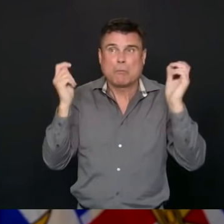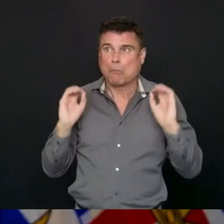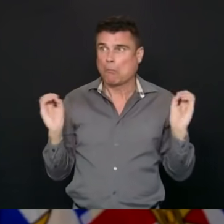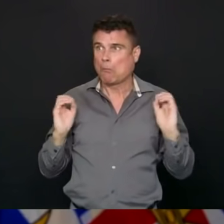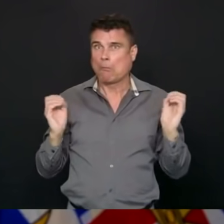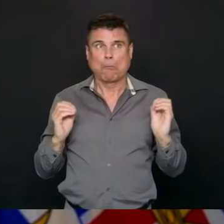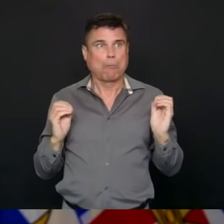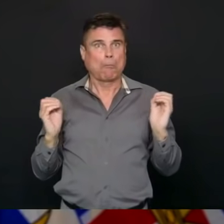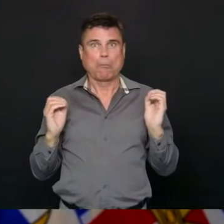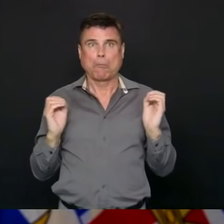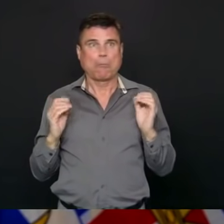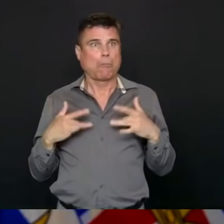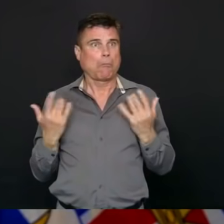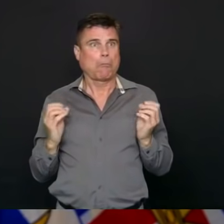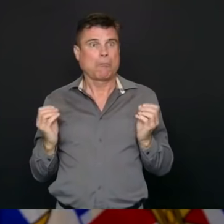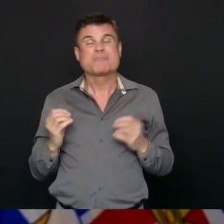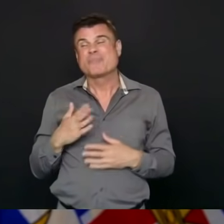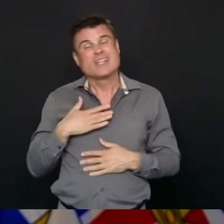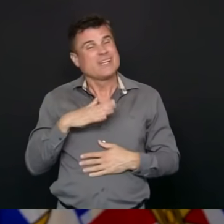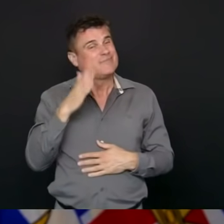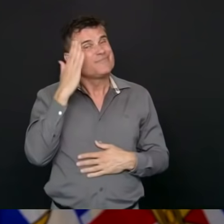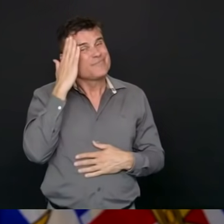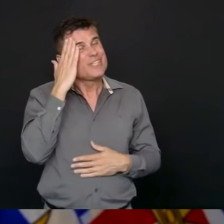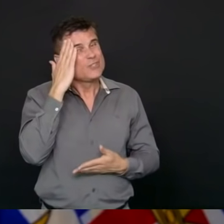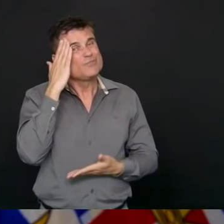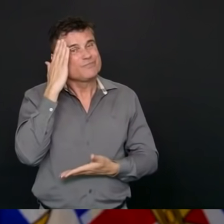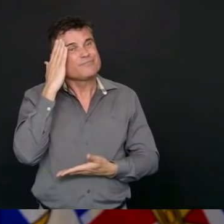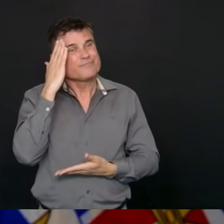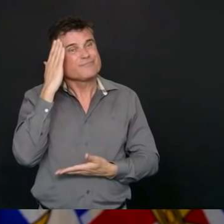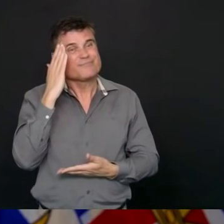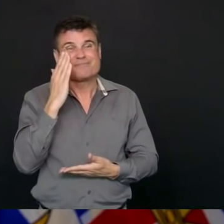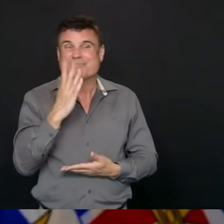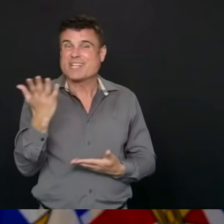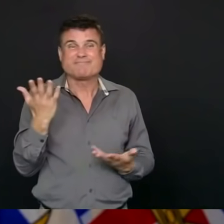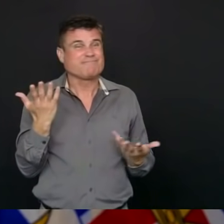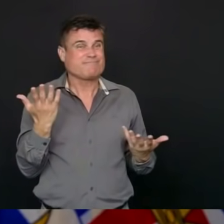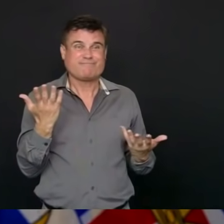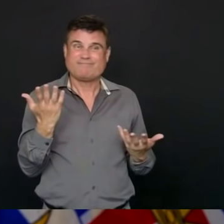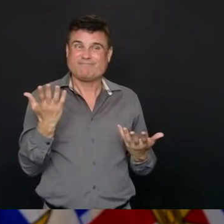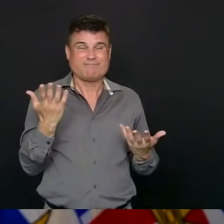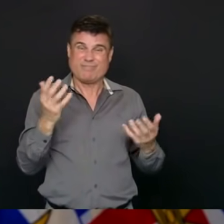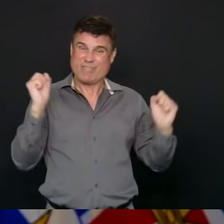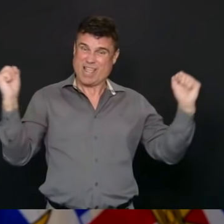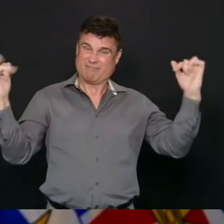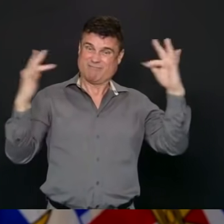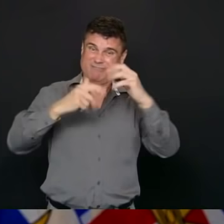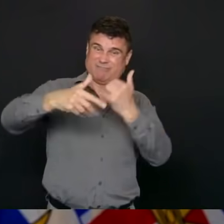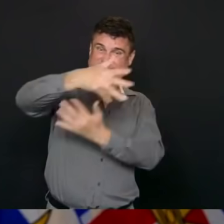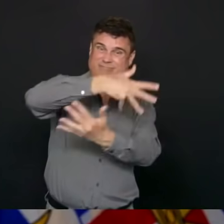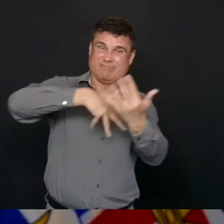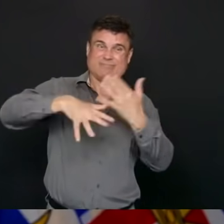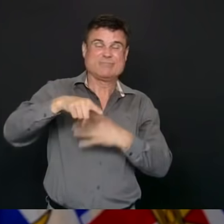That is such a challenging thing. We know those other types of transmission . Matt